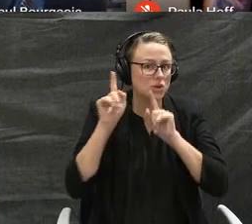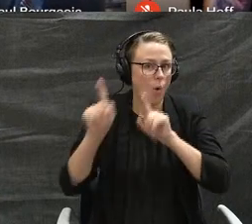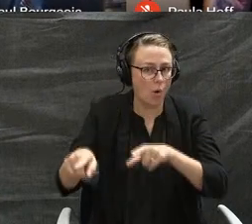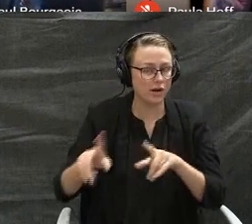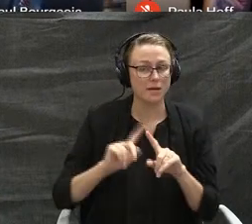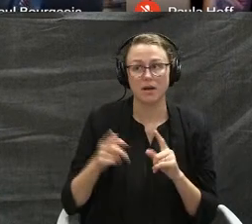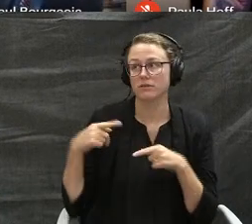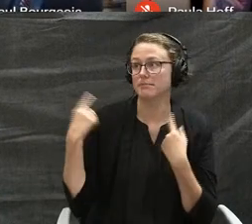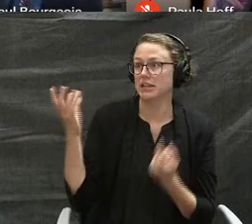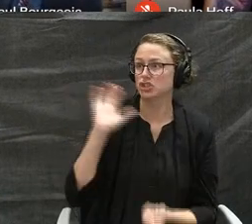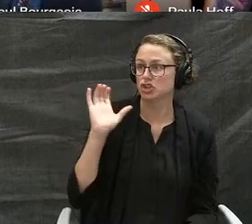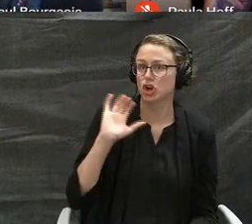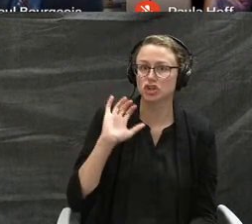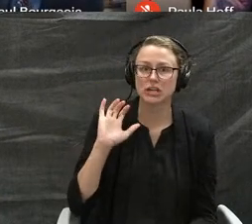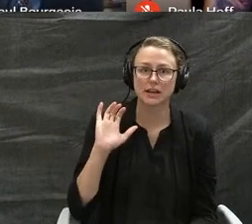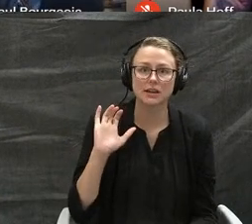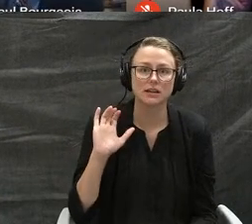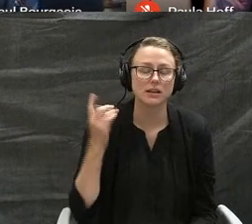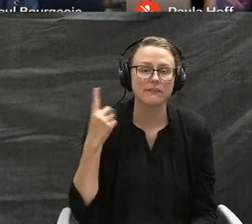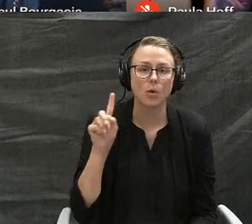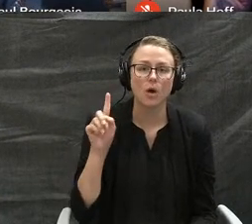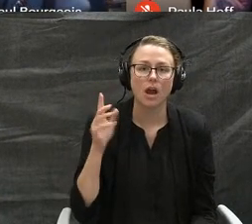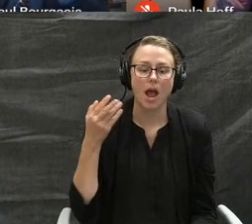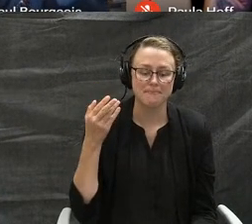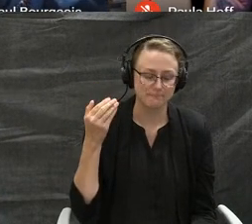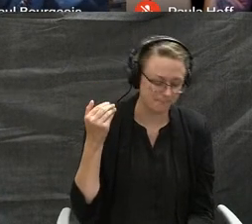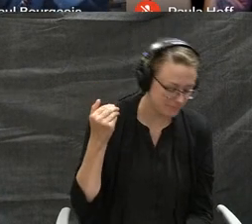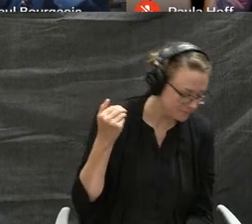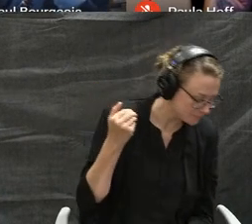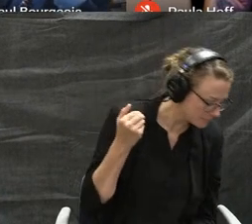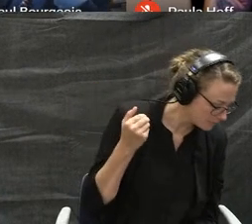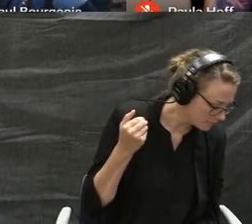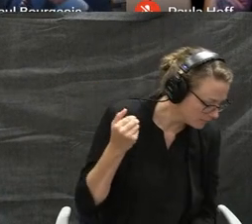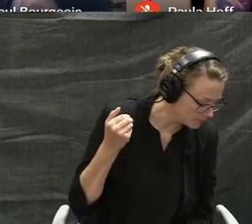that we just placed the order. But we've been searching around